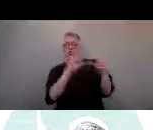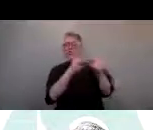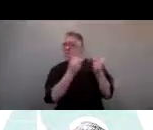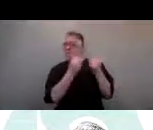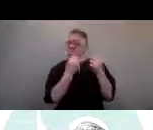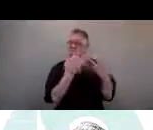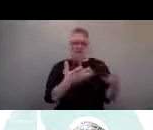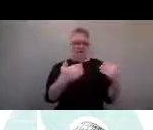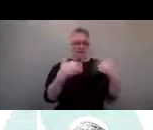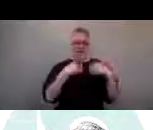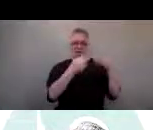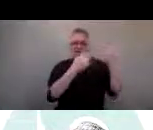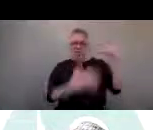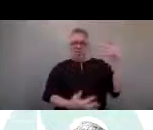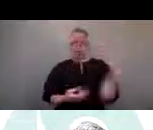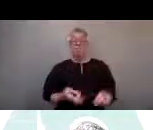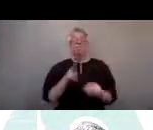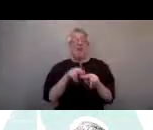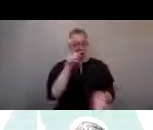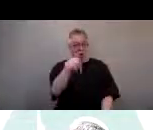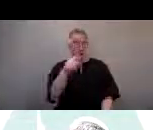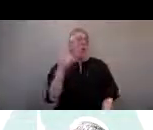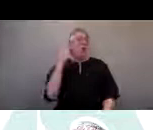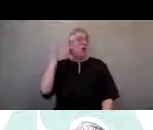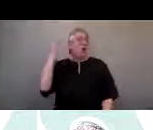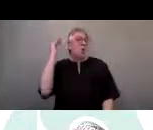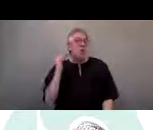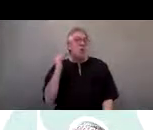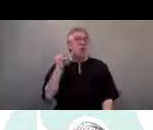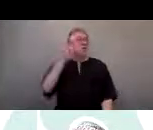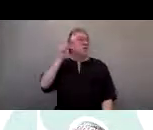more. If you are experiencing